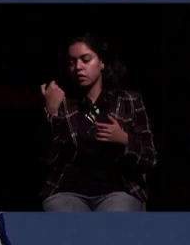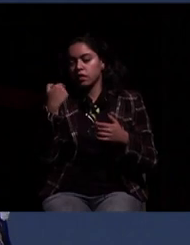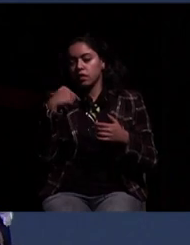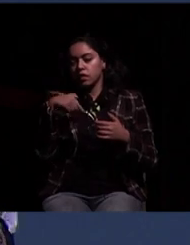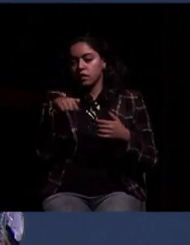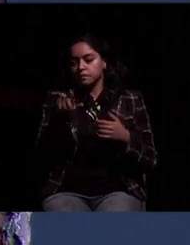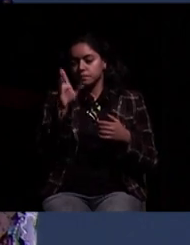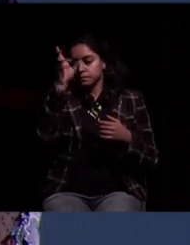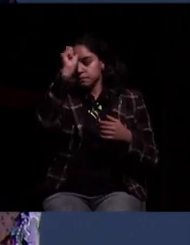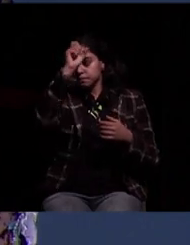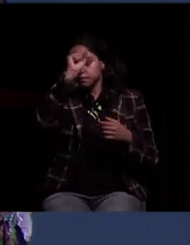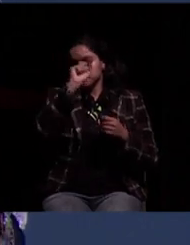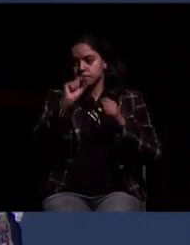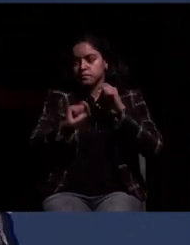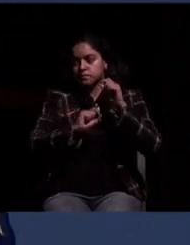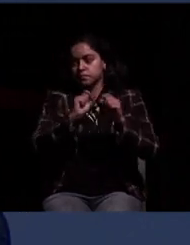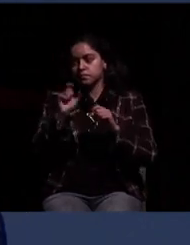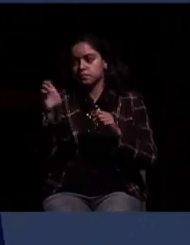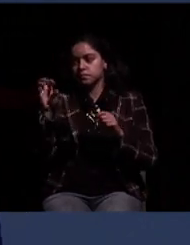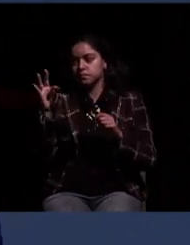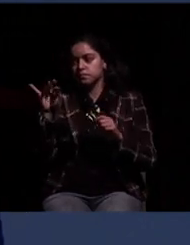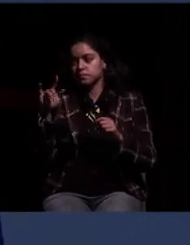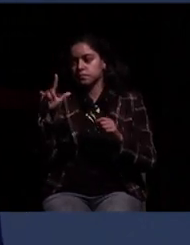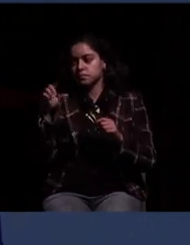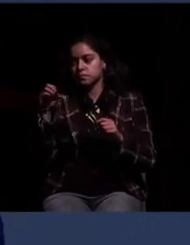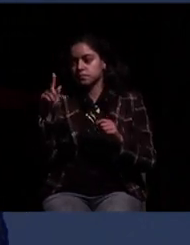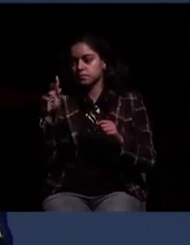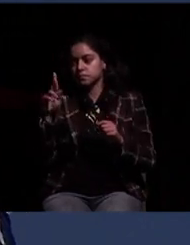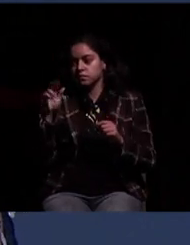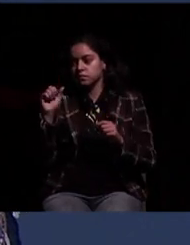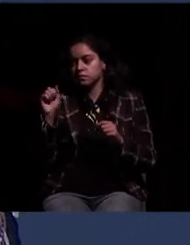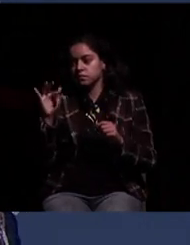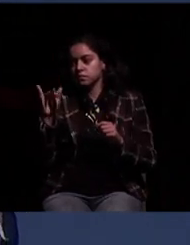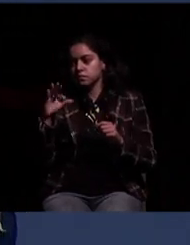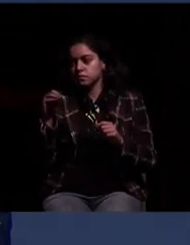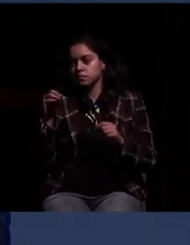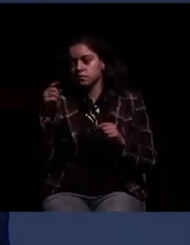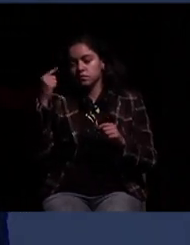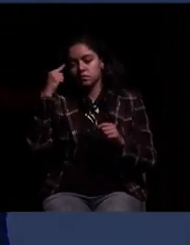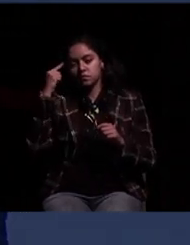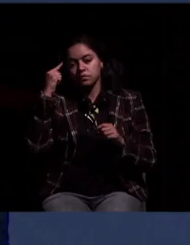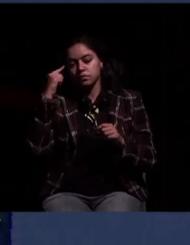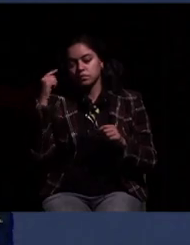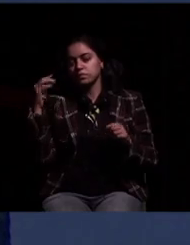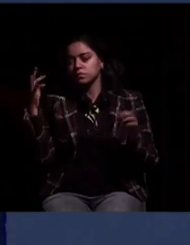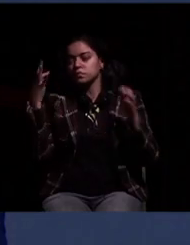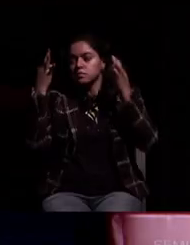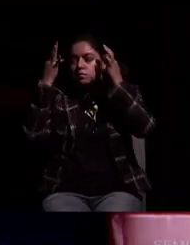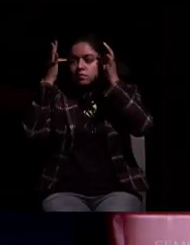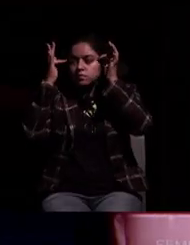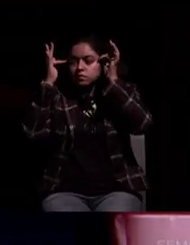such as exercising ethnography to think about tourism. How do we think about tourism?